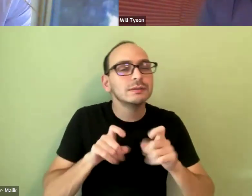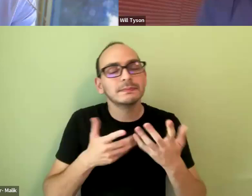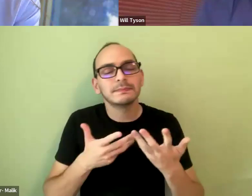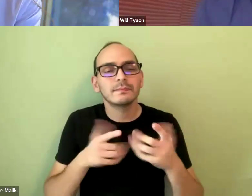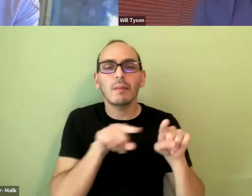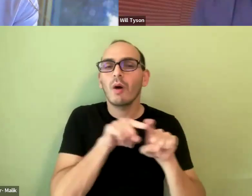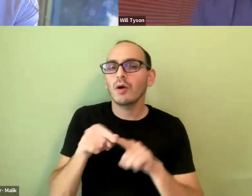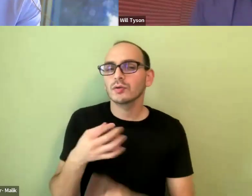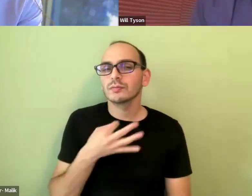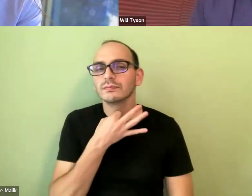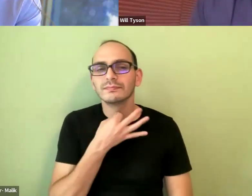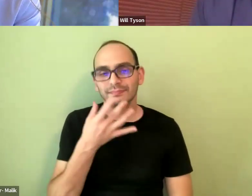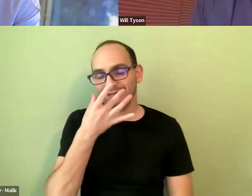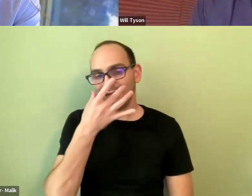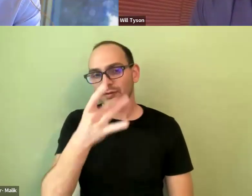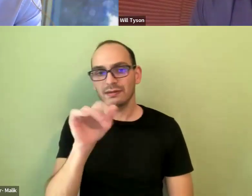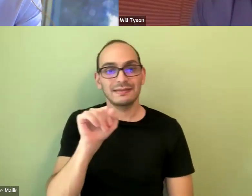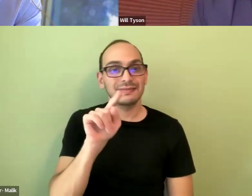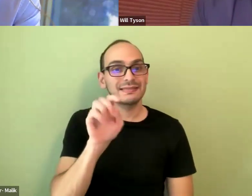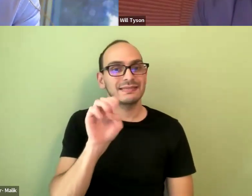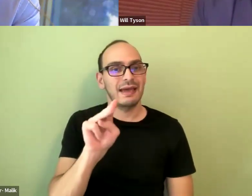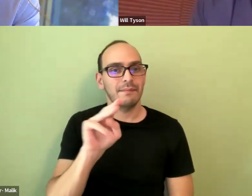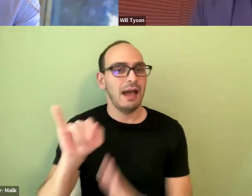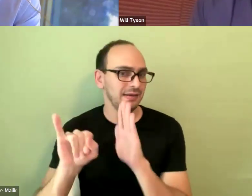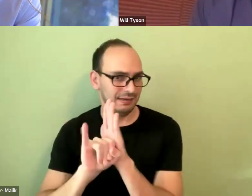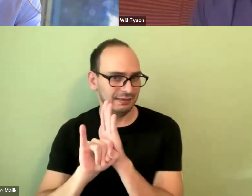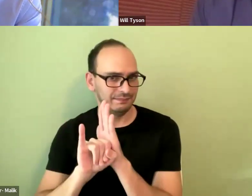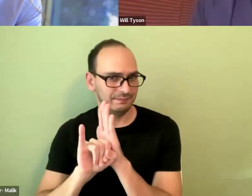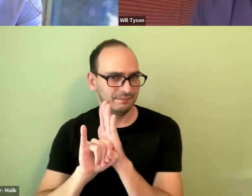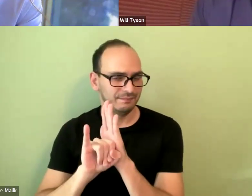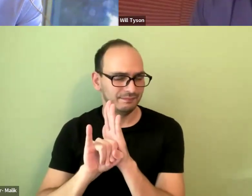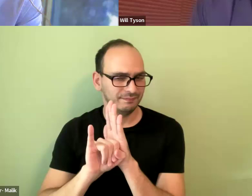interested in stem identity. Because I think that is something that